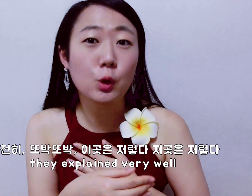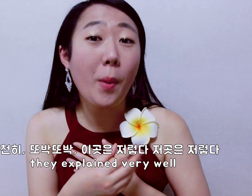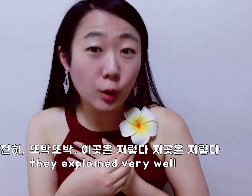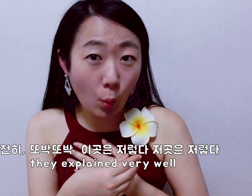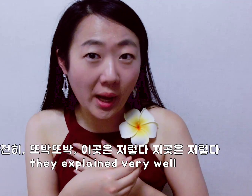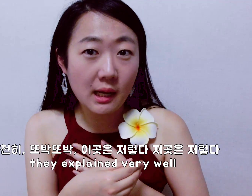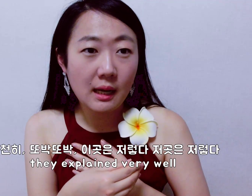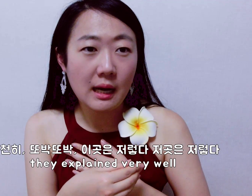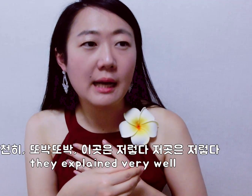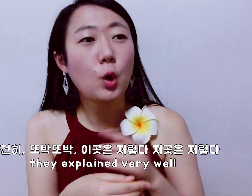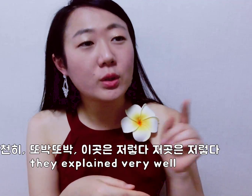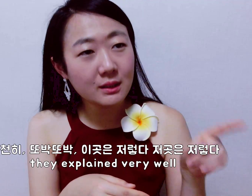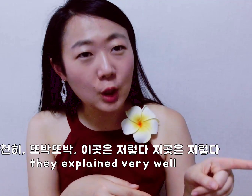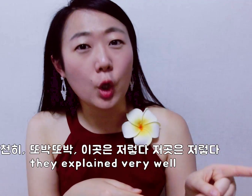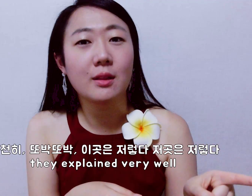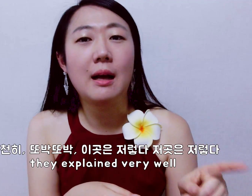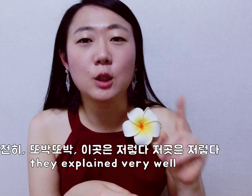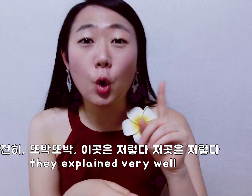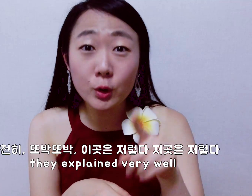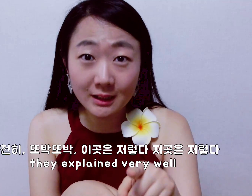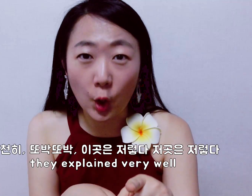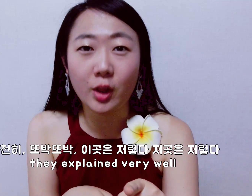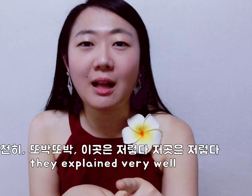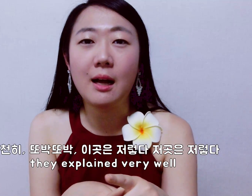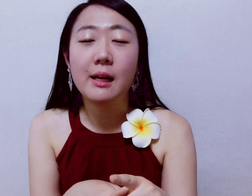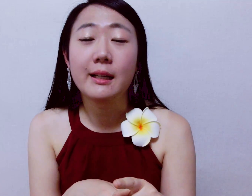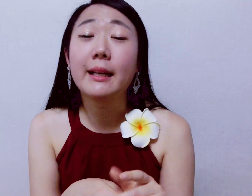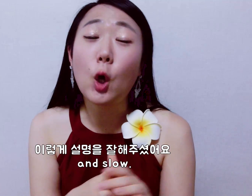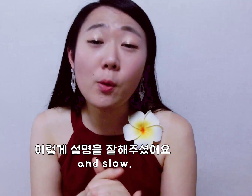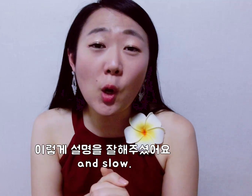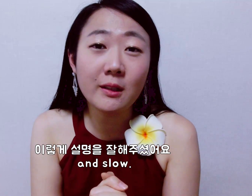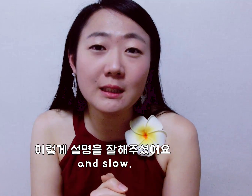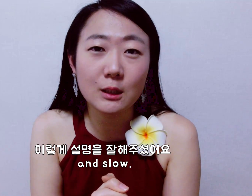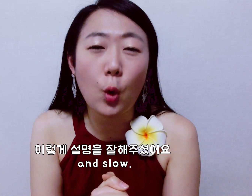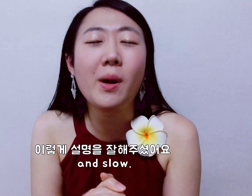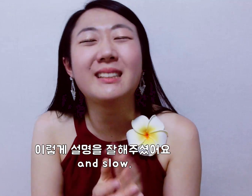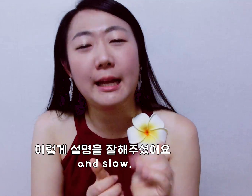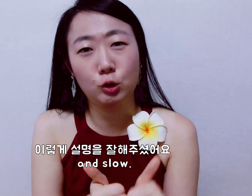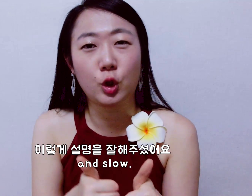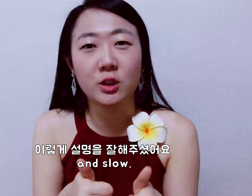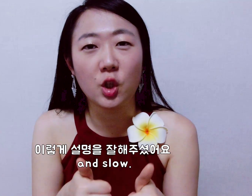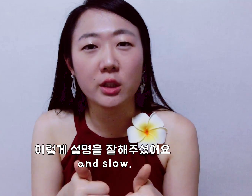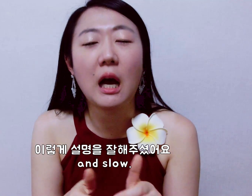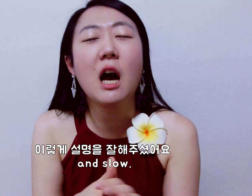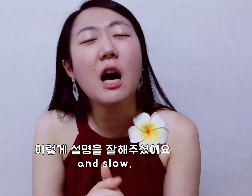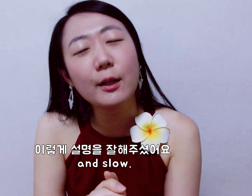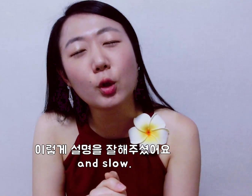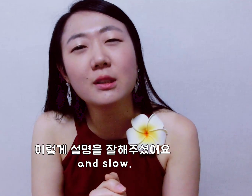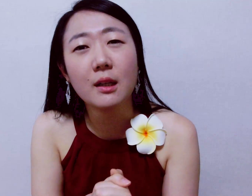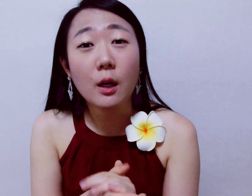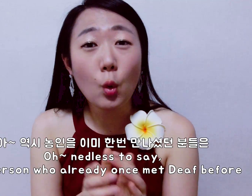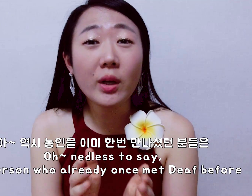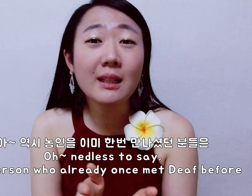we went to jazz bar and i talked with older sister and younger sister 수화로 대화하고 그날 어땟는지 에 대해서